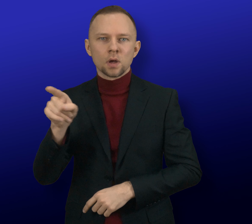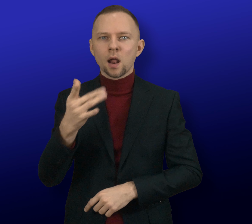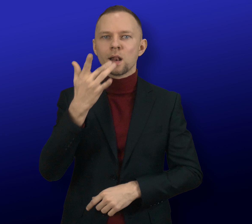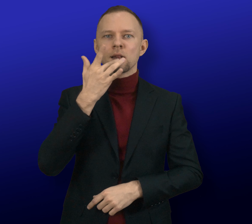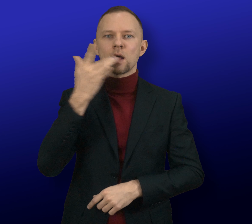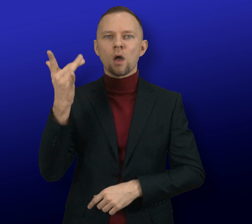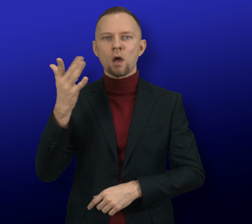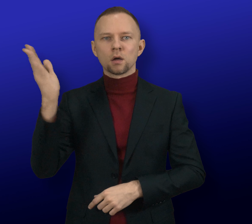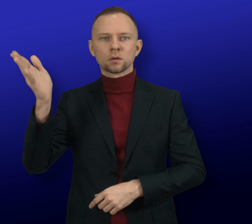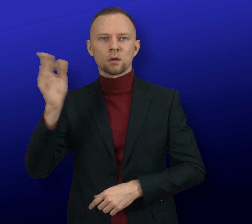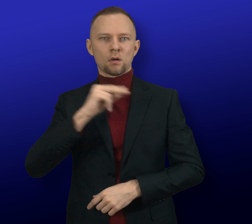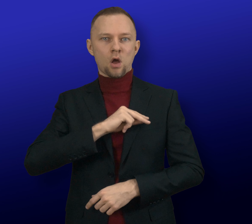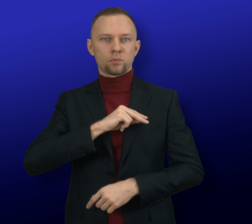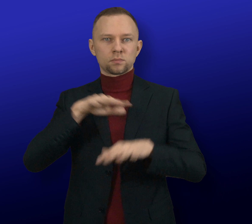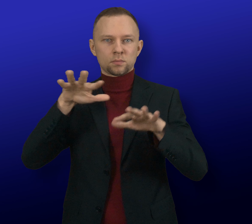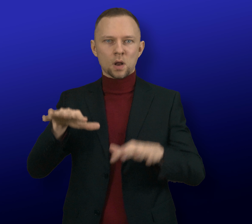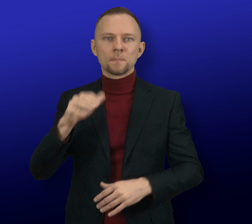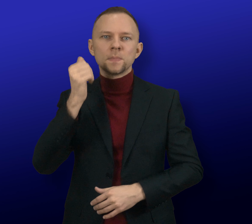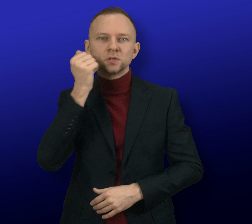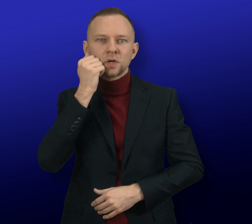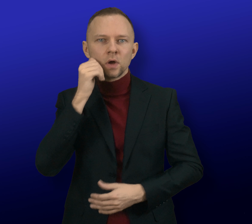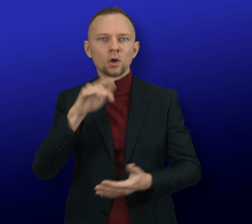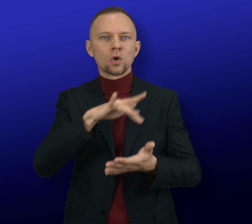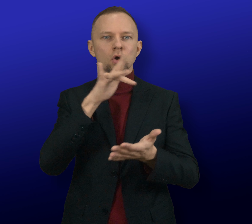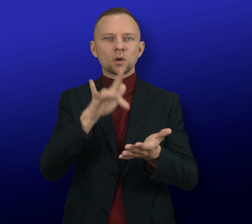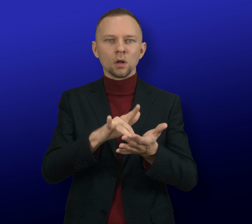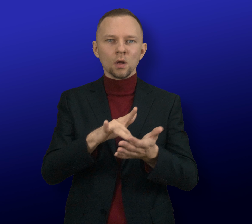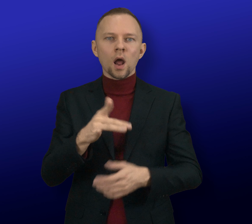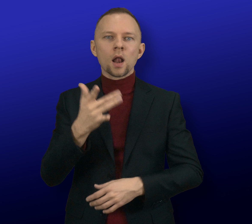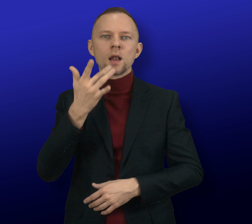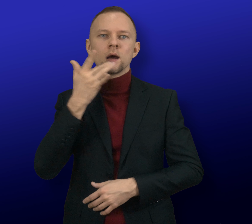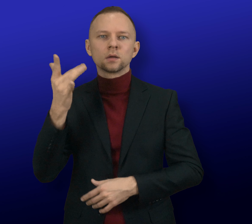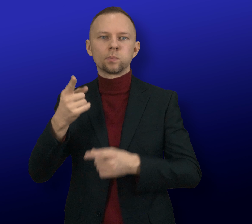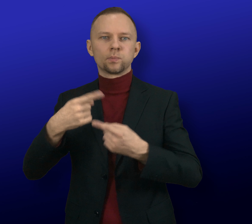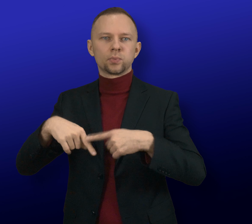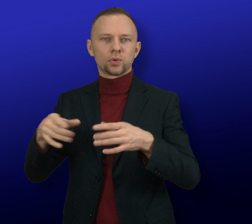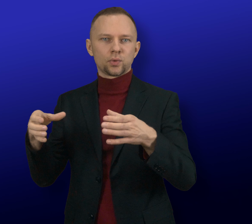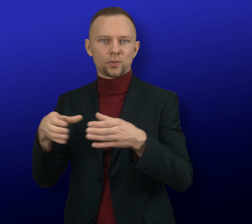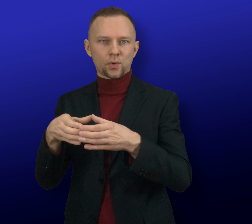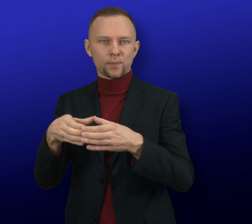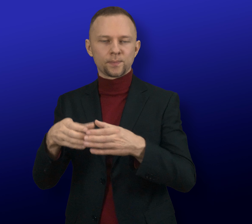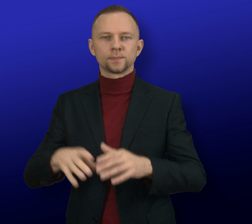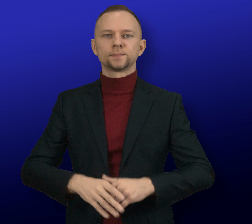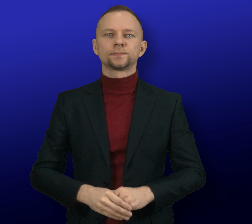to lecture work at the Moscow City Lecture Bureau.